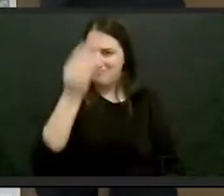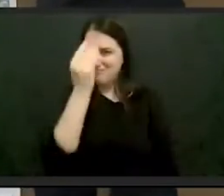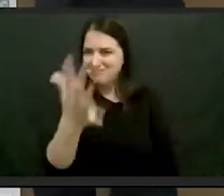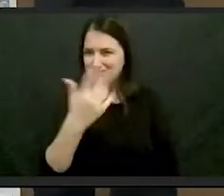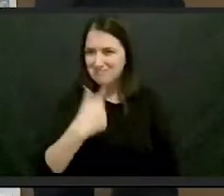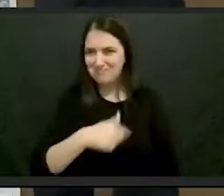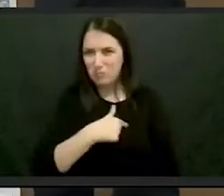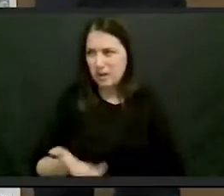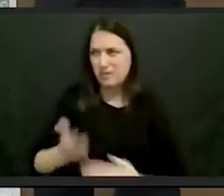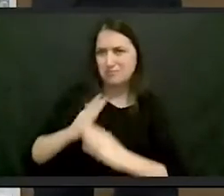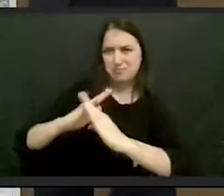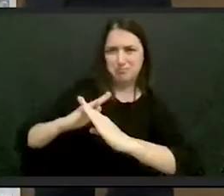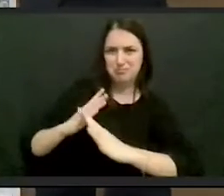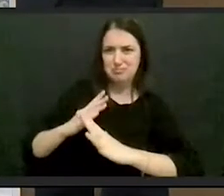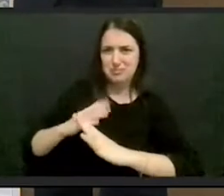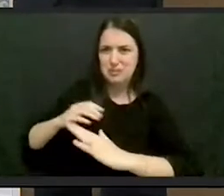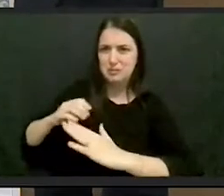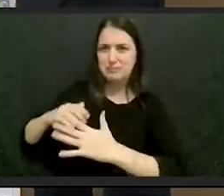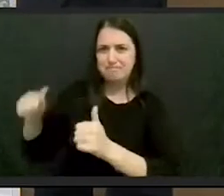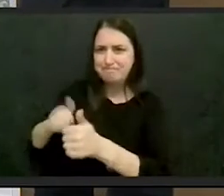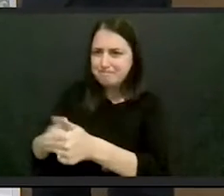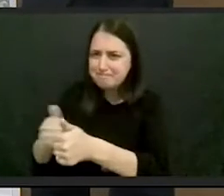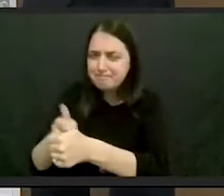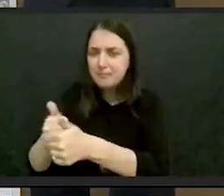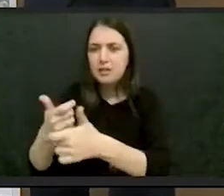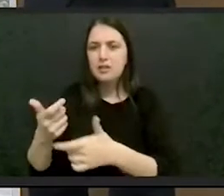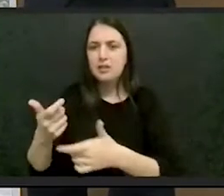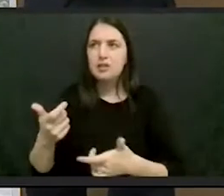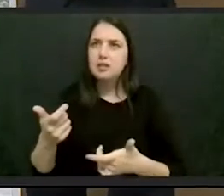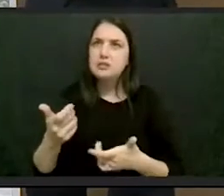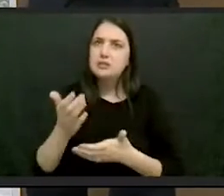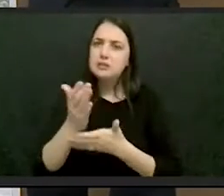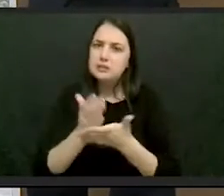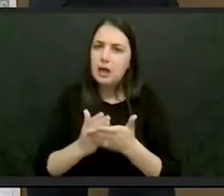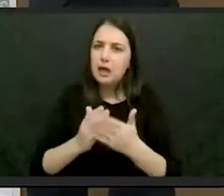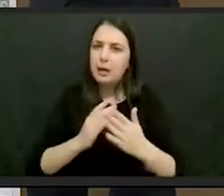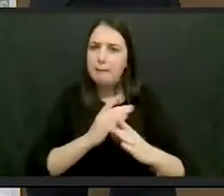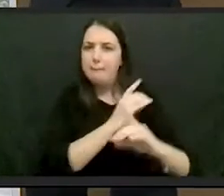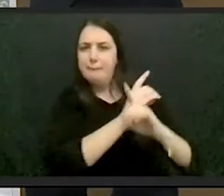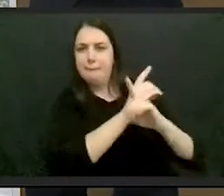It doesn't mean that we don't take some defensive actions based upon things that are going on but overall strategy